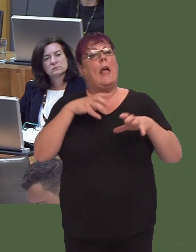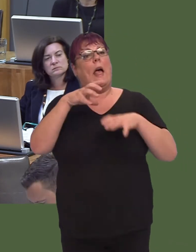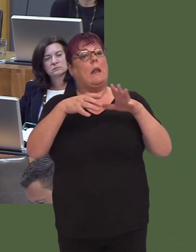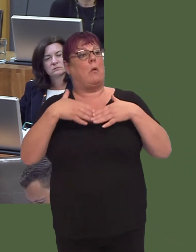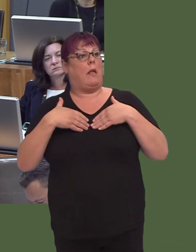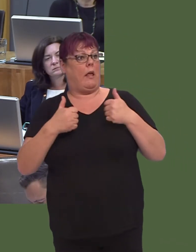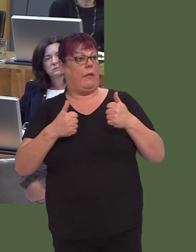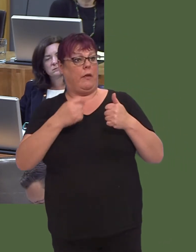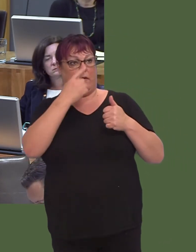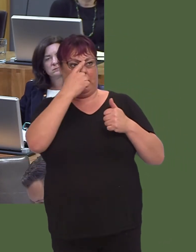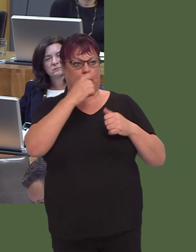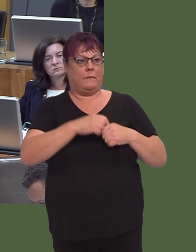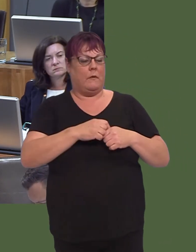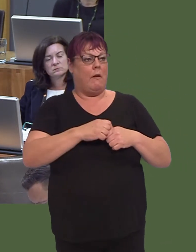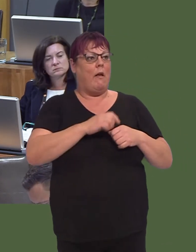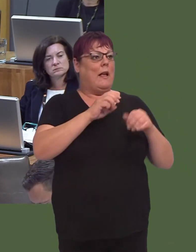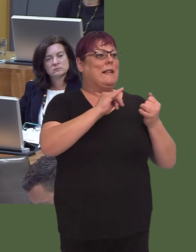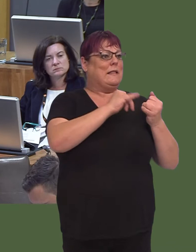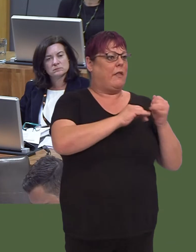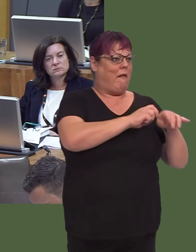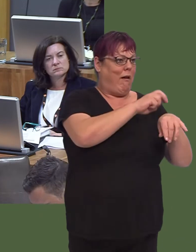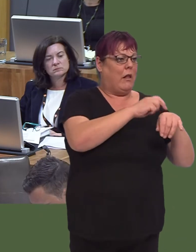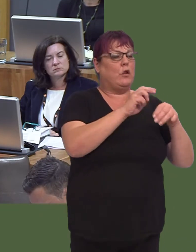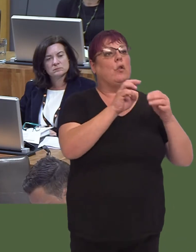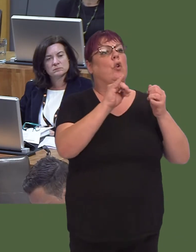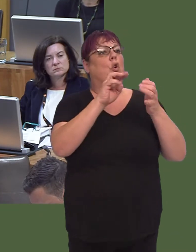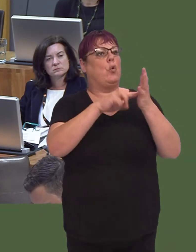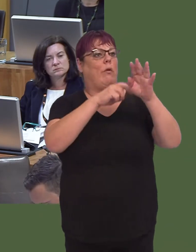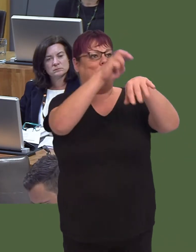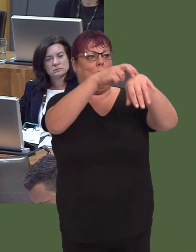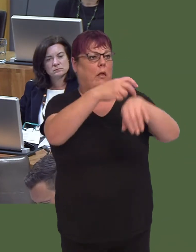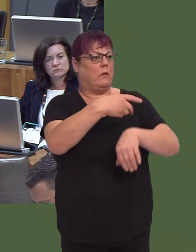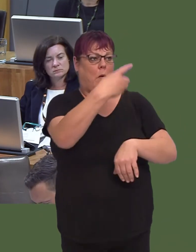When it comes to animal health, Ireland is one phytosanitary unit; Northern Ireland is